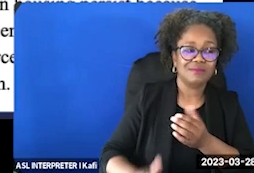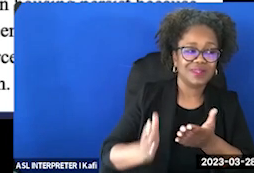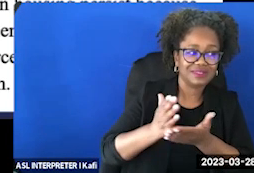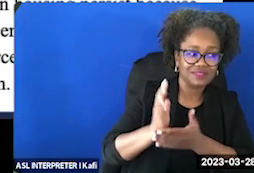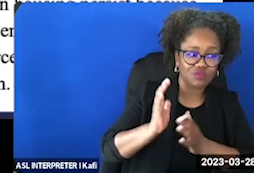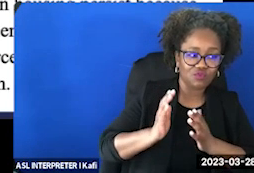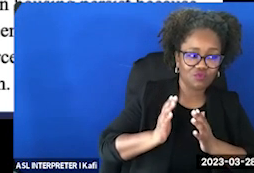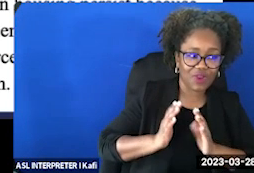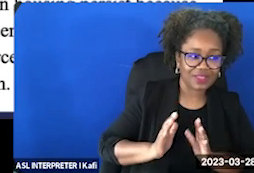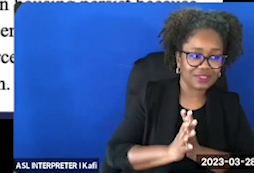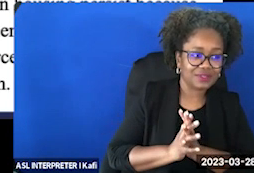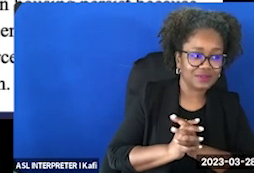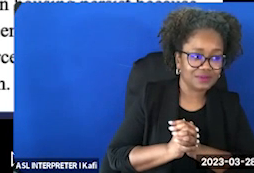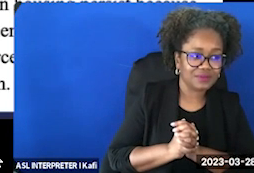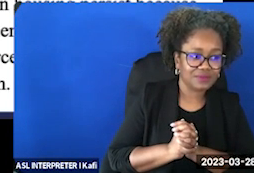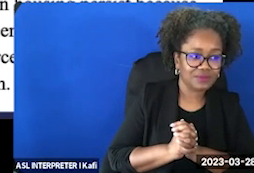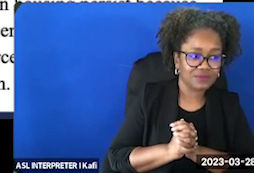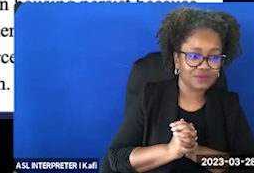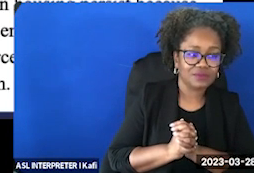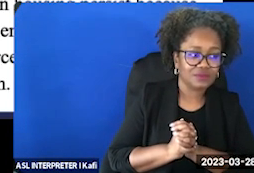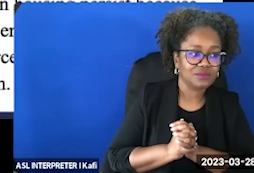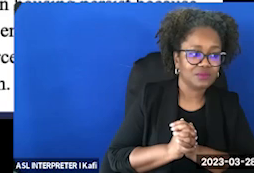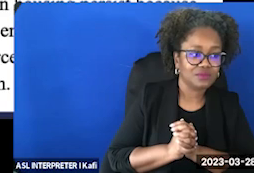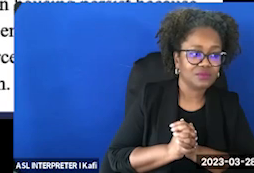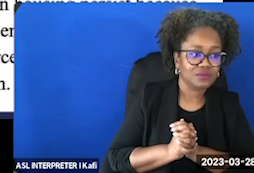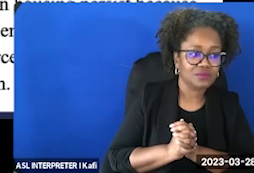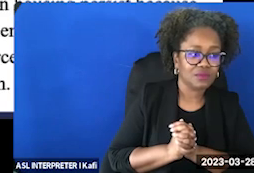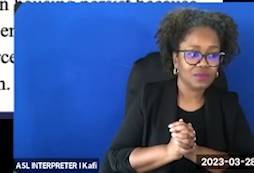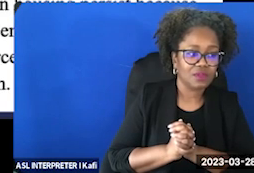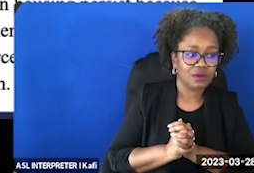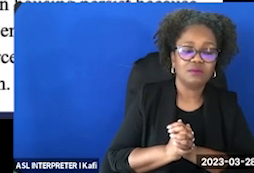Debbie Stine, Science & Technology Policy Academy: which again is is sort of a long standing issue